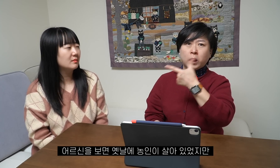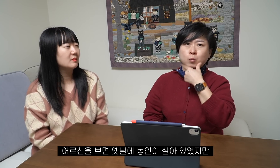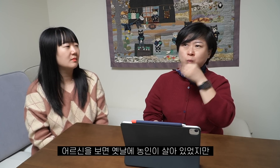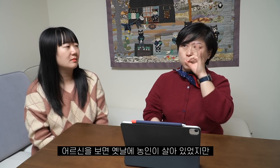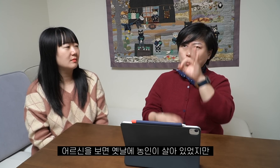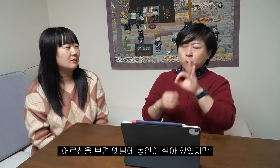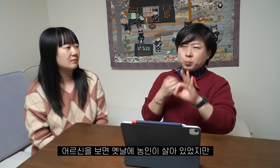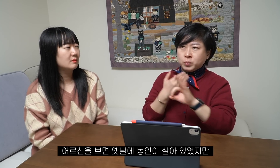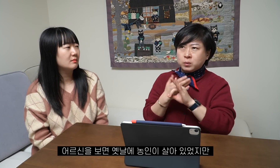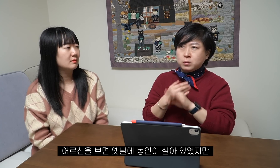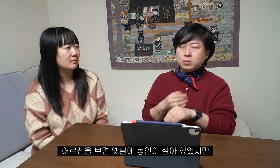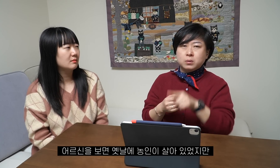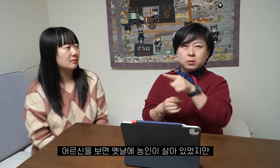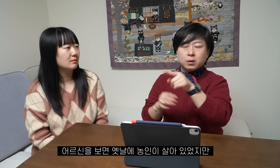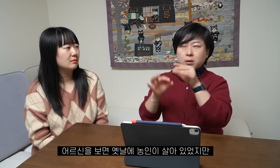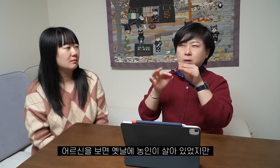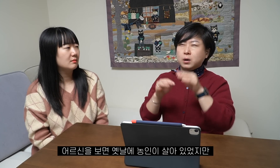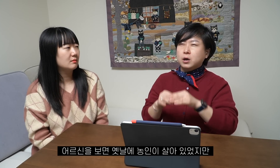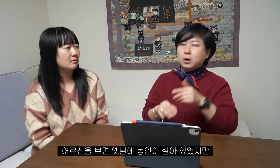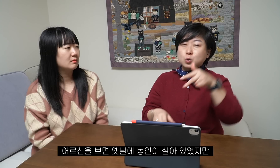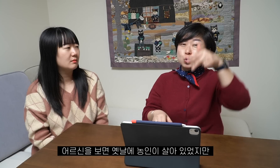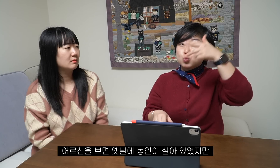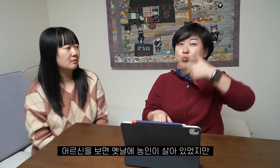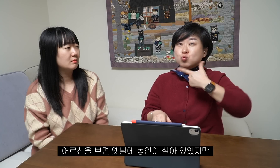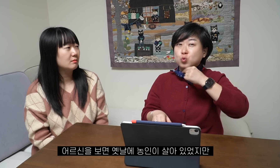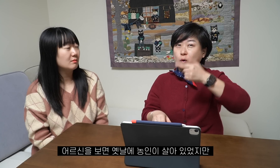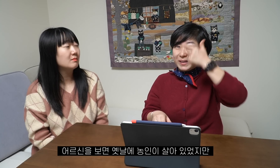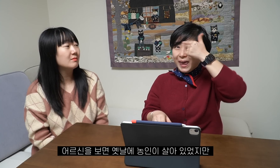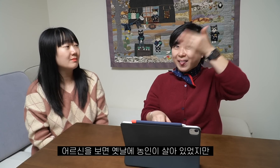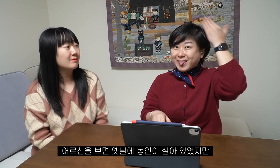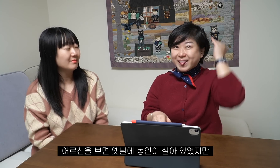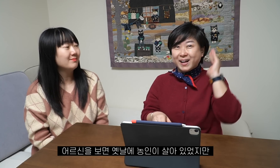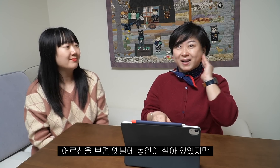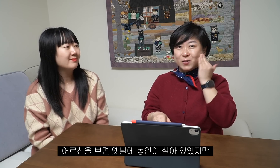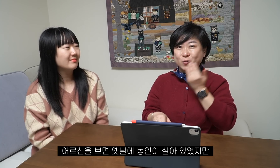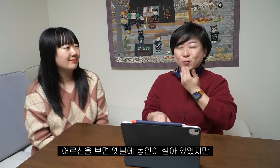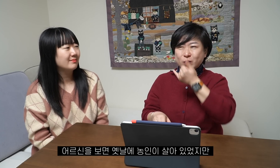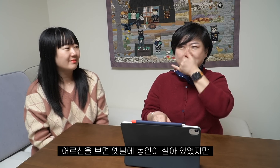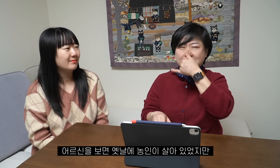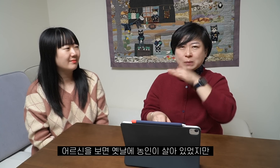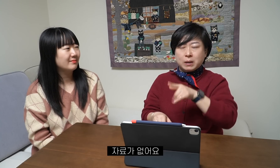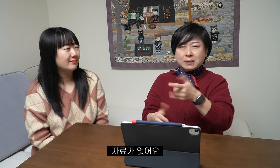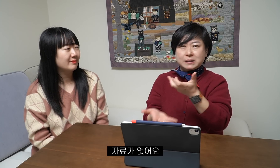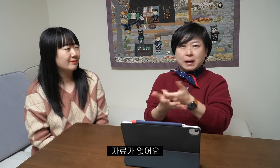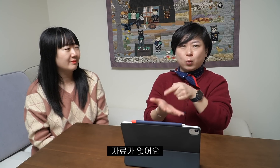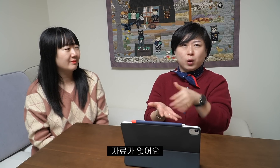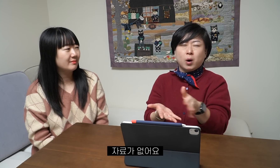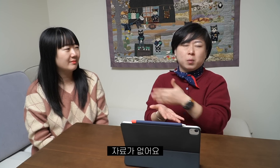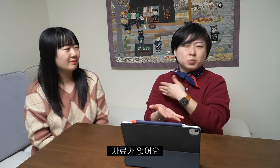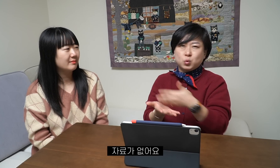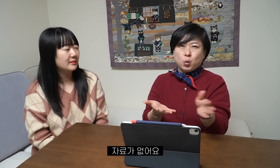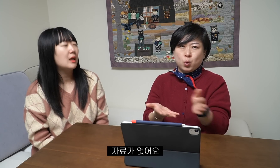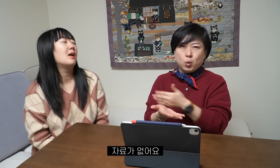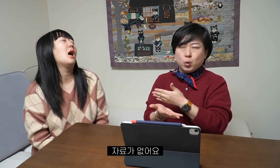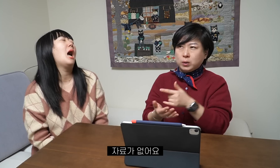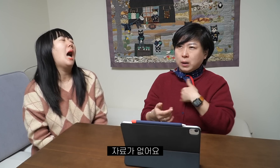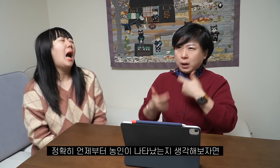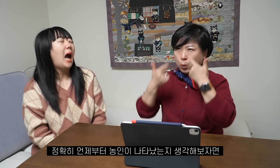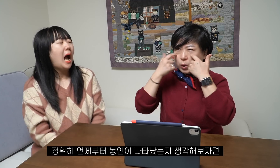If you look at the elderly, there was a deaf person alive in the past, but there is no data.